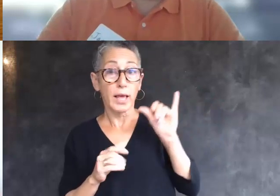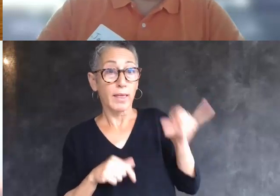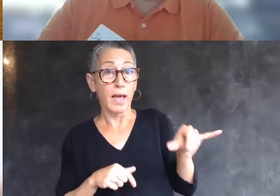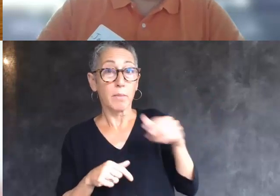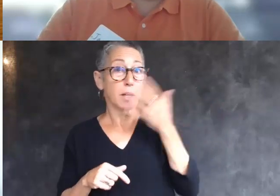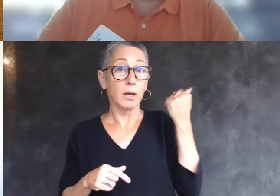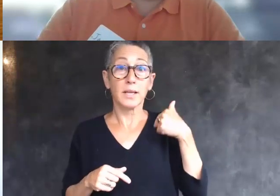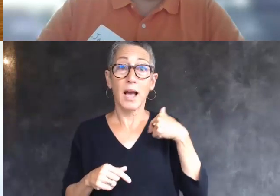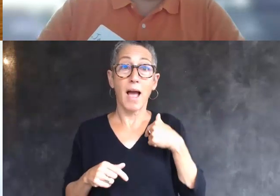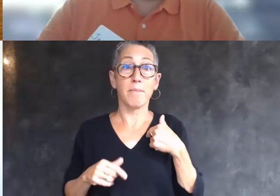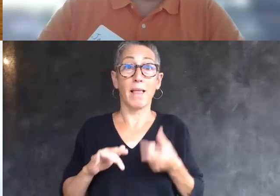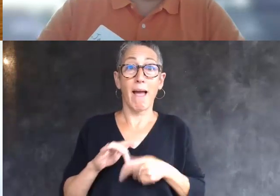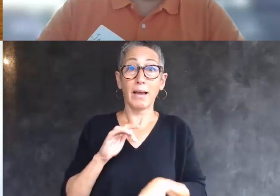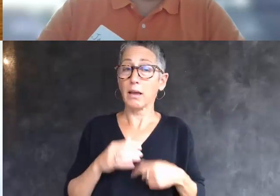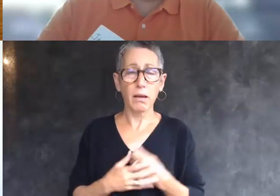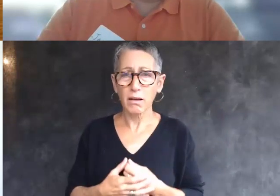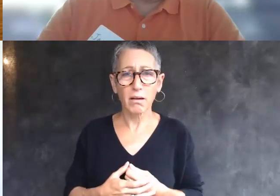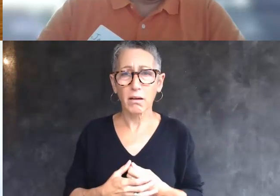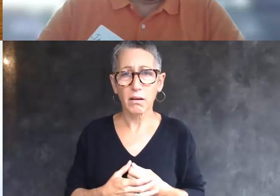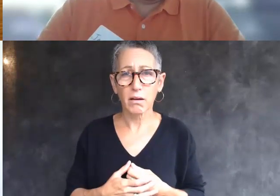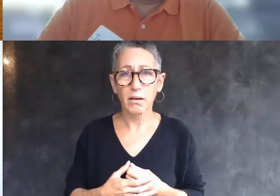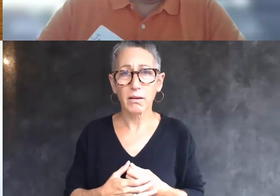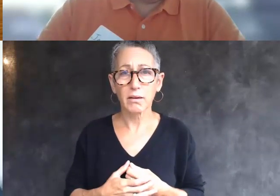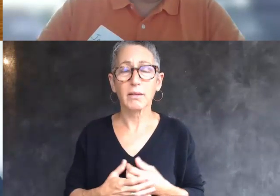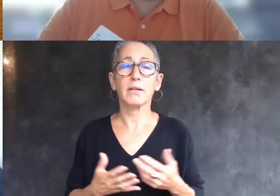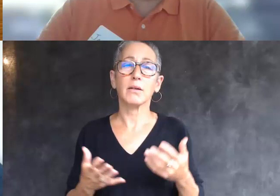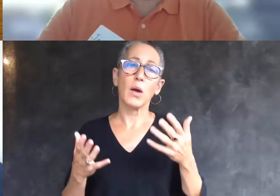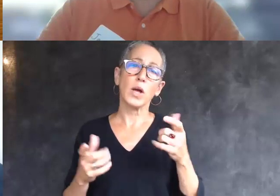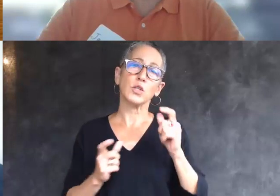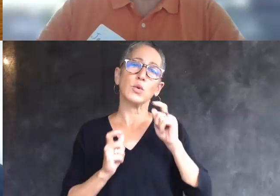But something has happened to us. It's a give people a sense of that understanding.